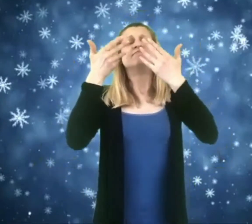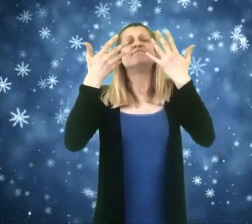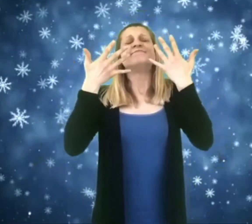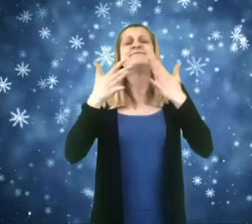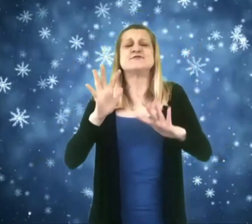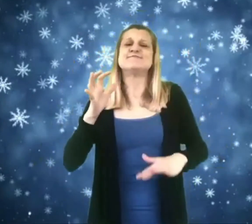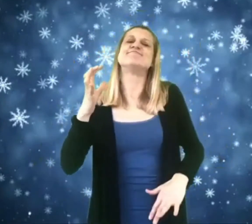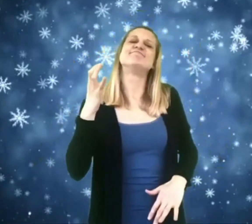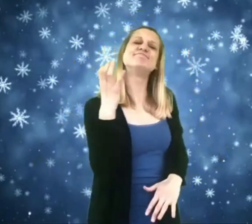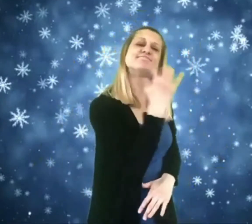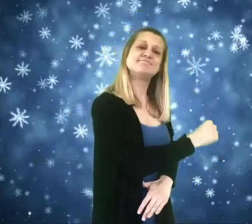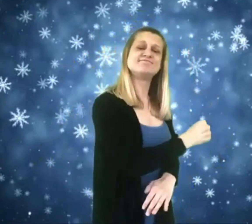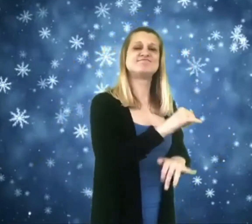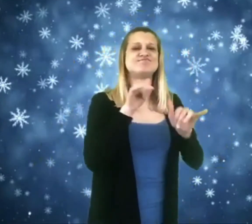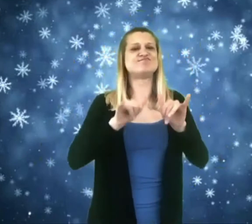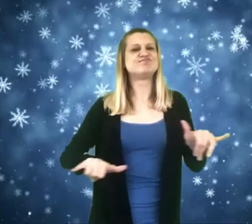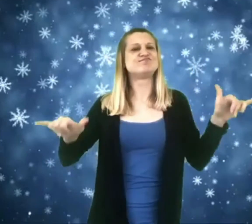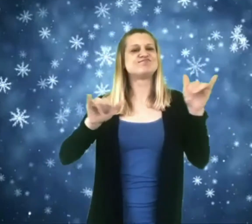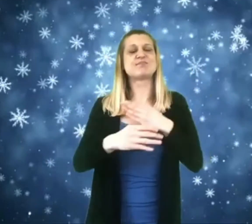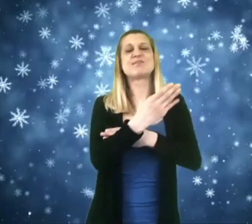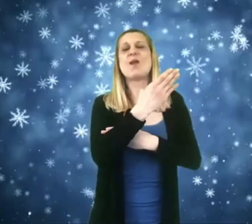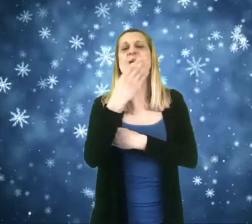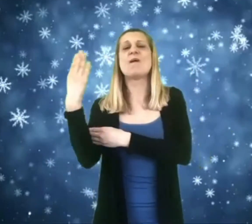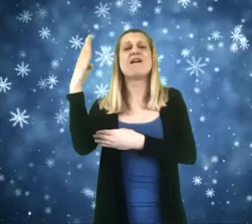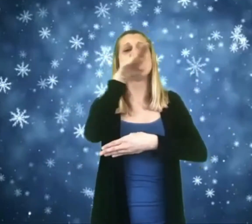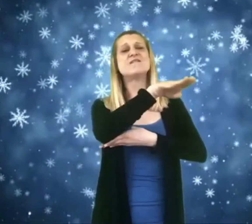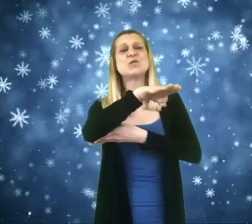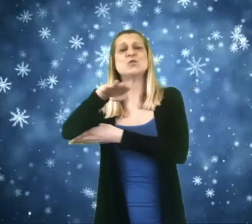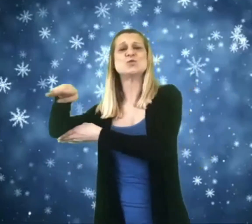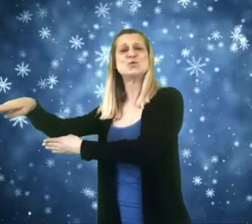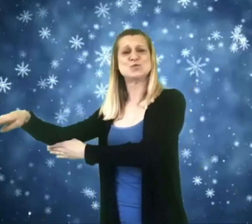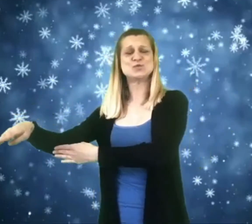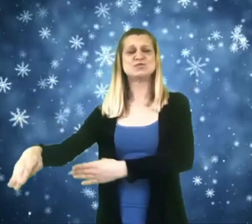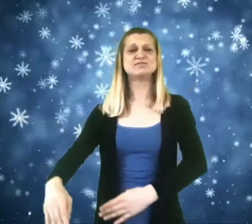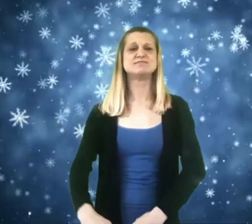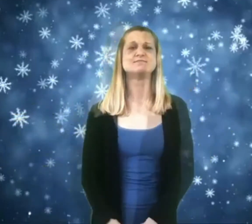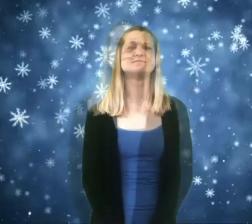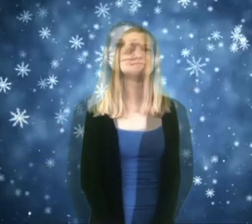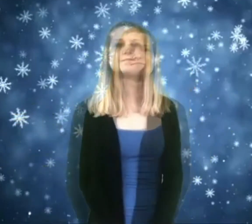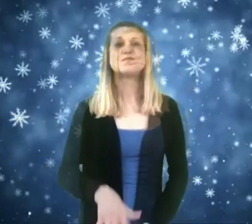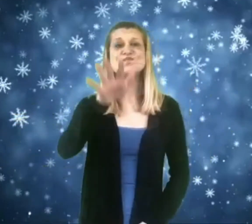Then he would go to school. That was his routine.